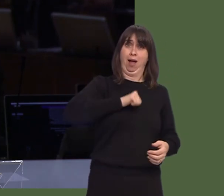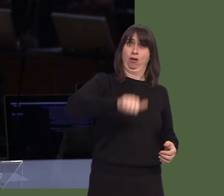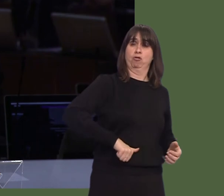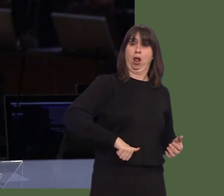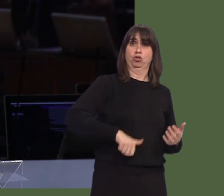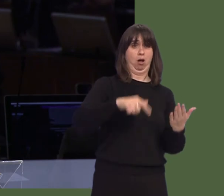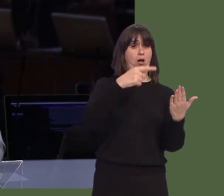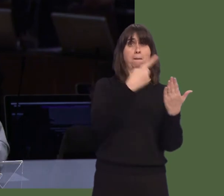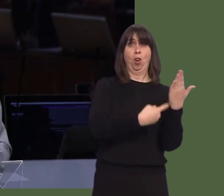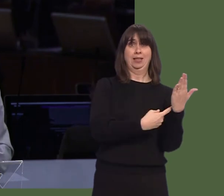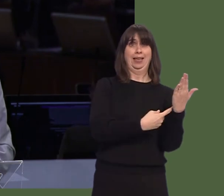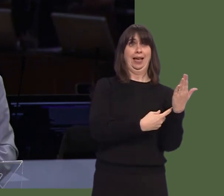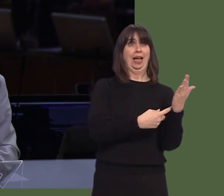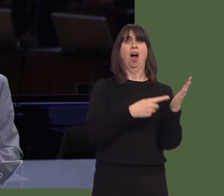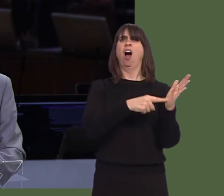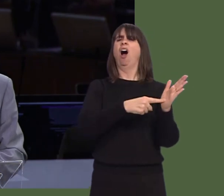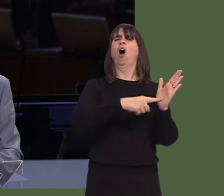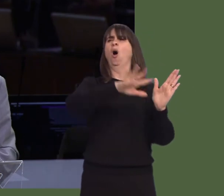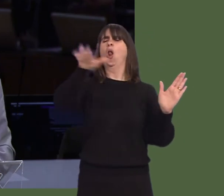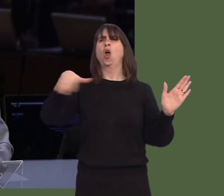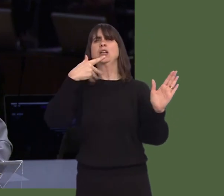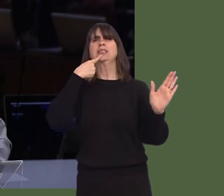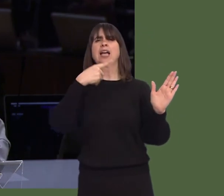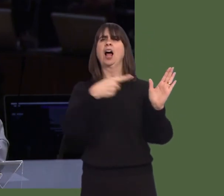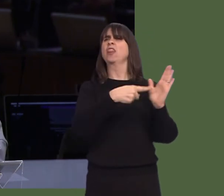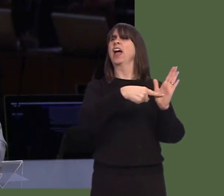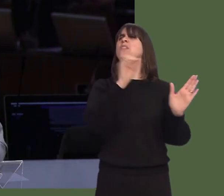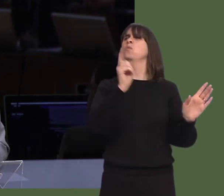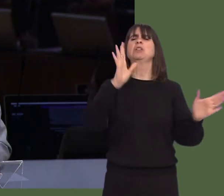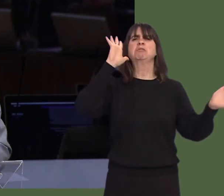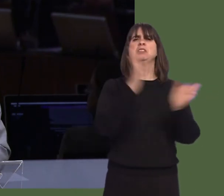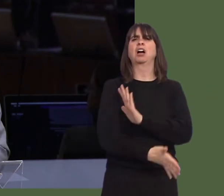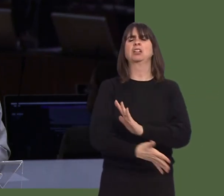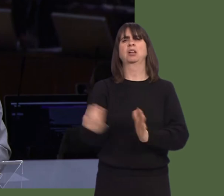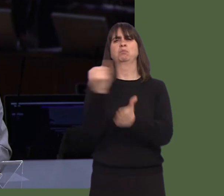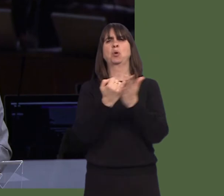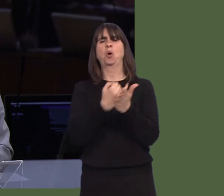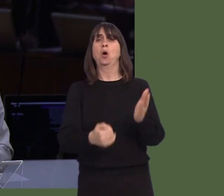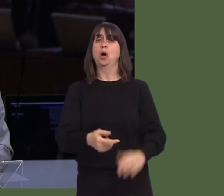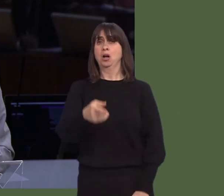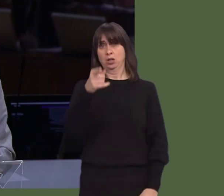I have stated completely frankly that any agreement should come to this Assembly and to Scotland and Northern Irelandóhopefullyóand, of course, to Westminster, and there should